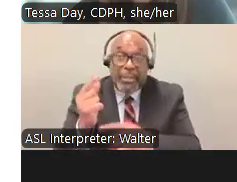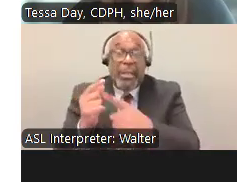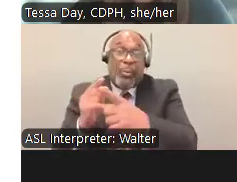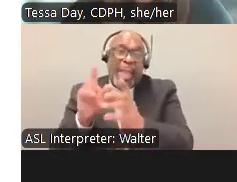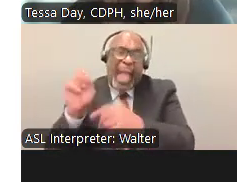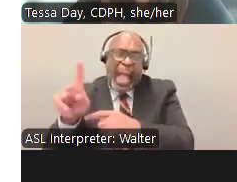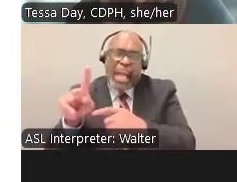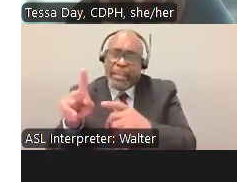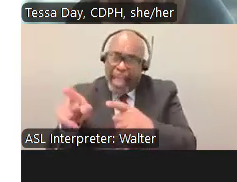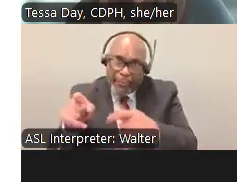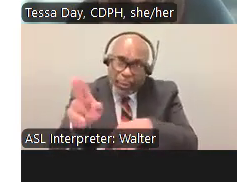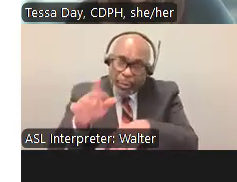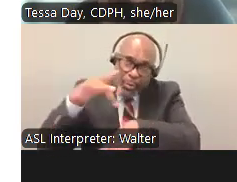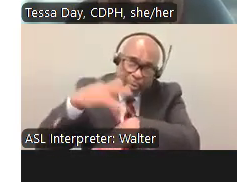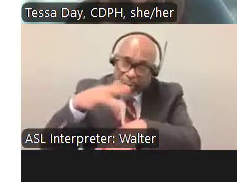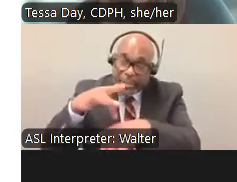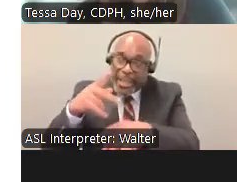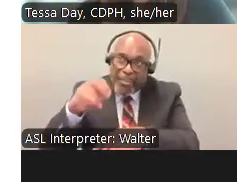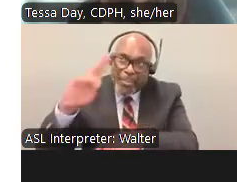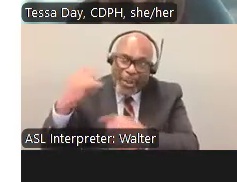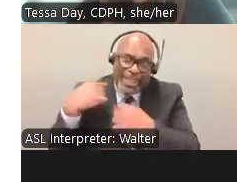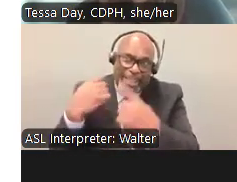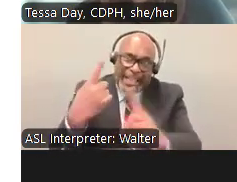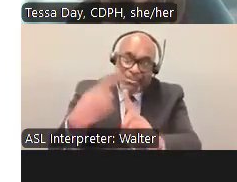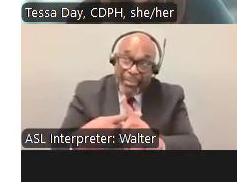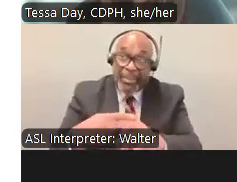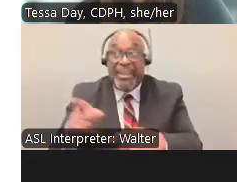13:33:15 month. How easy it is to get to 13:33:16 a transit stop from their home,